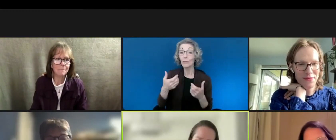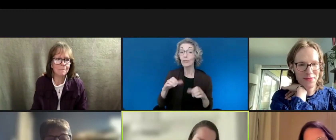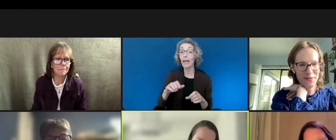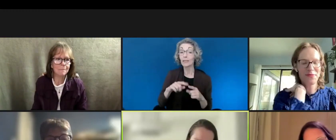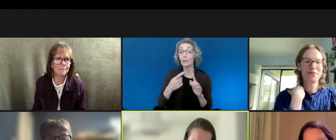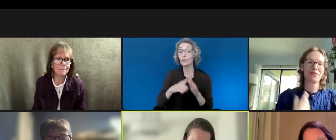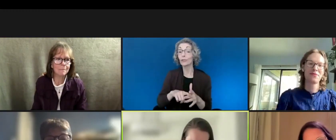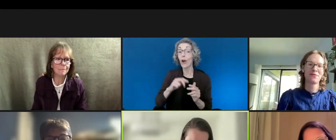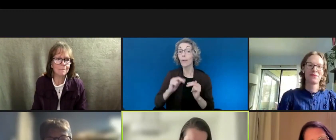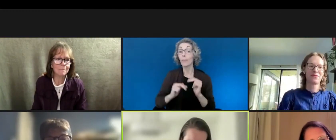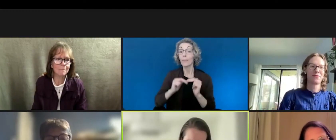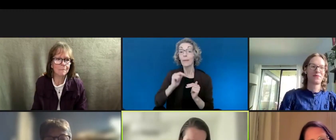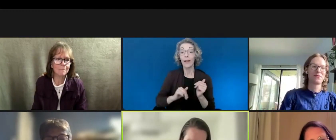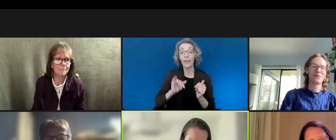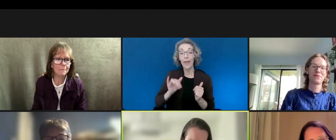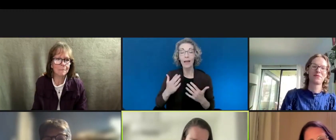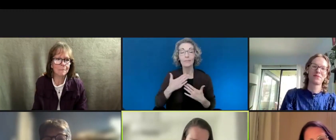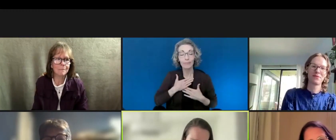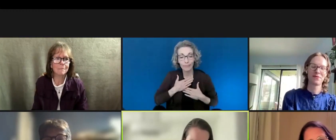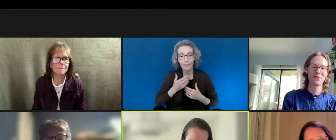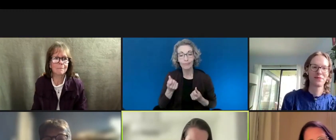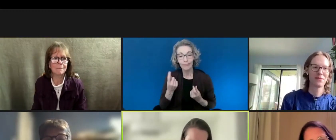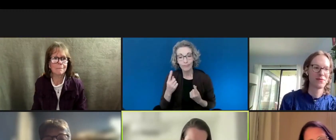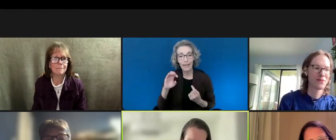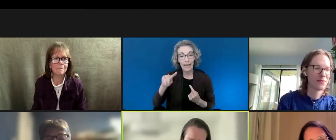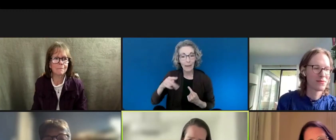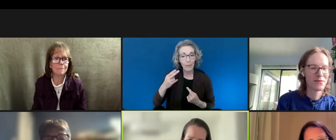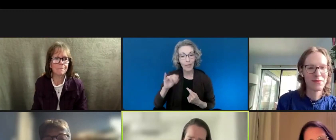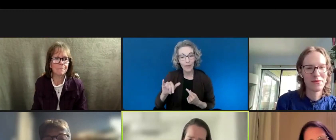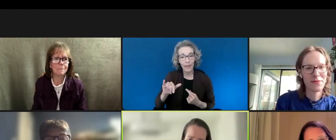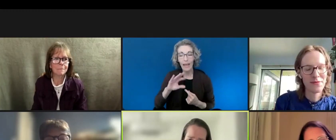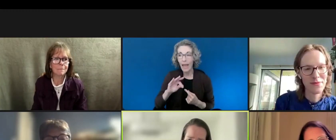and think about what are my interaction partners,